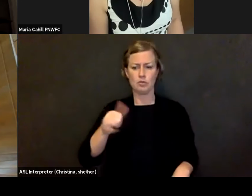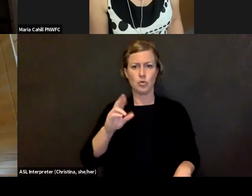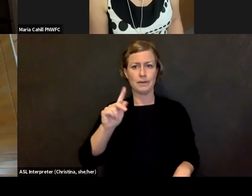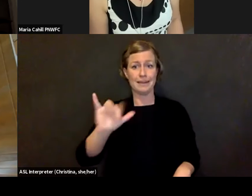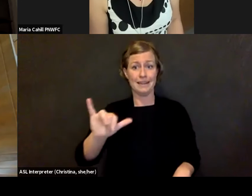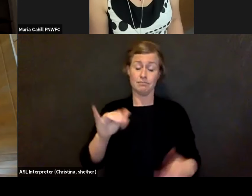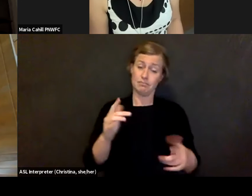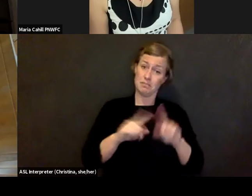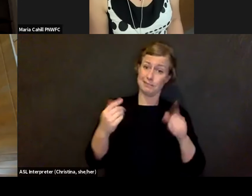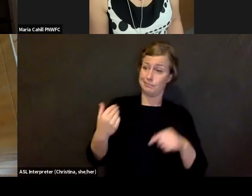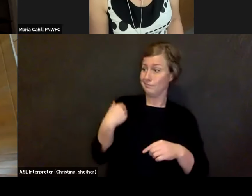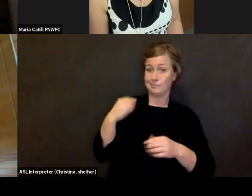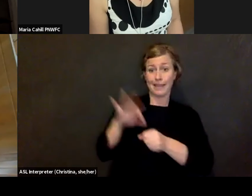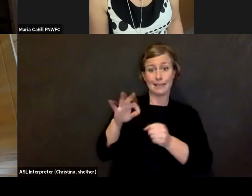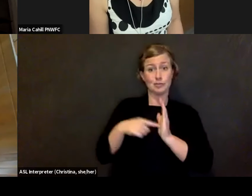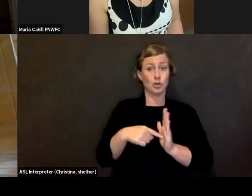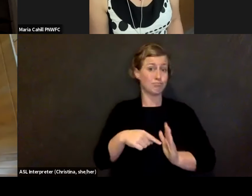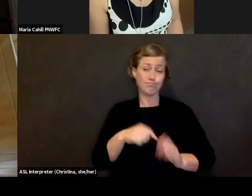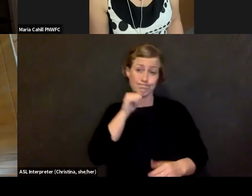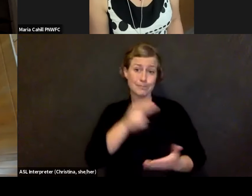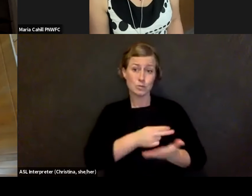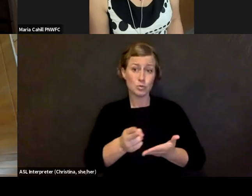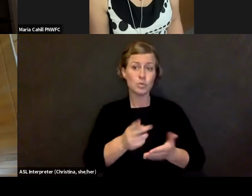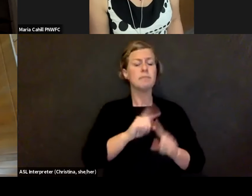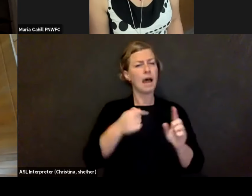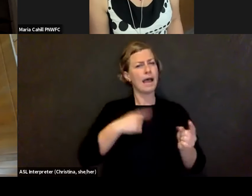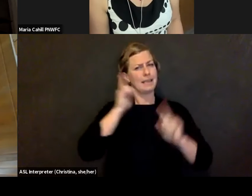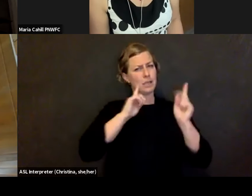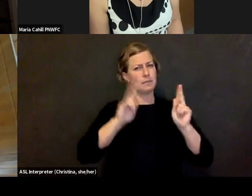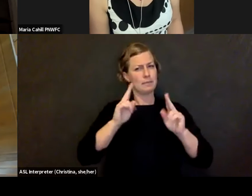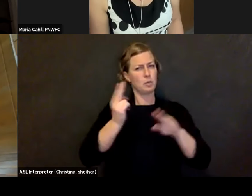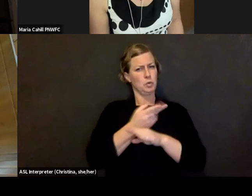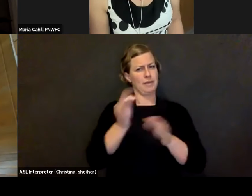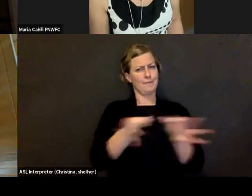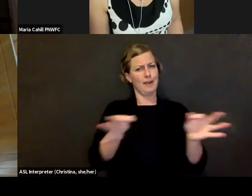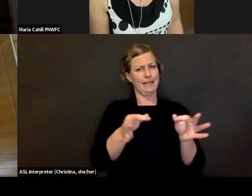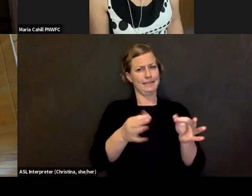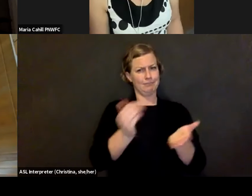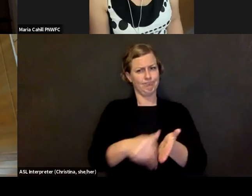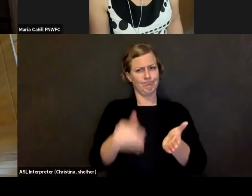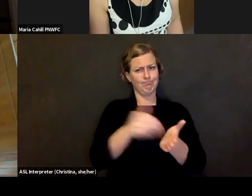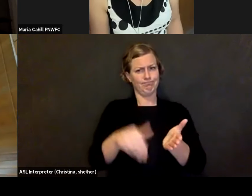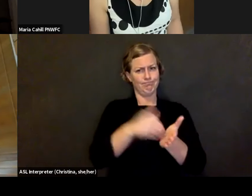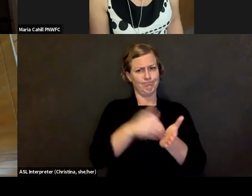saying, we're the majority, you keep hearing that phrase, we're the silent majority, which according to this